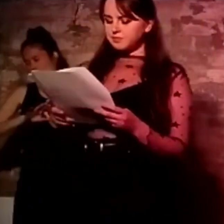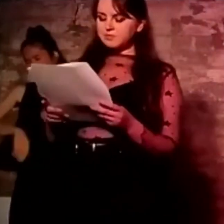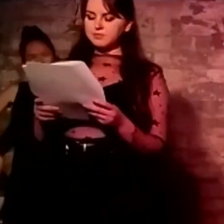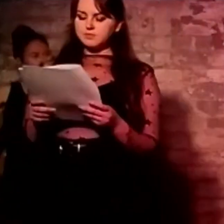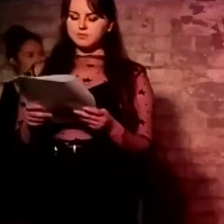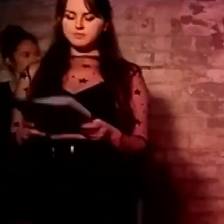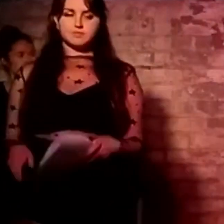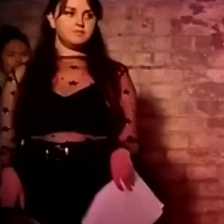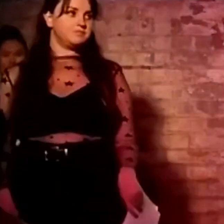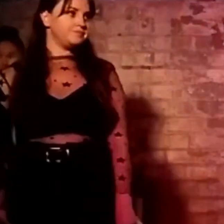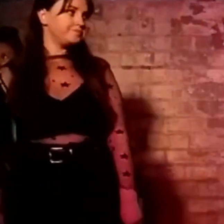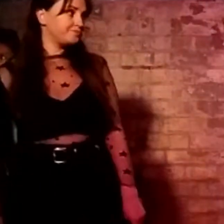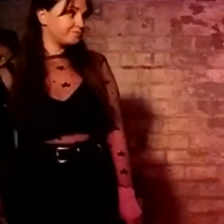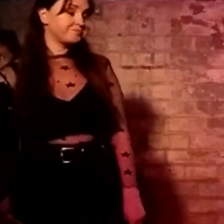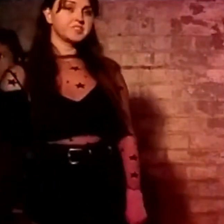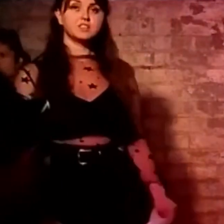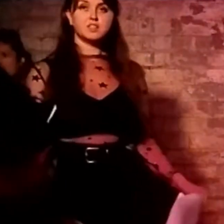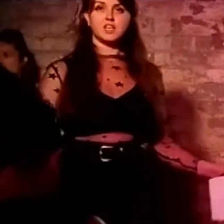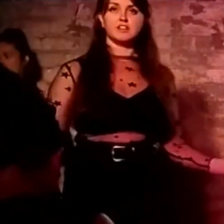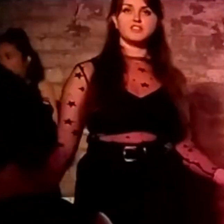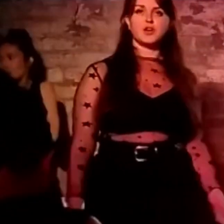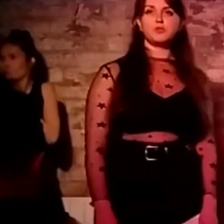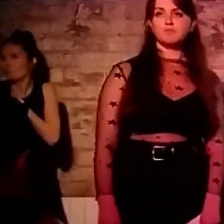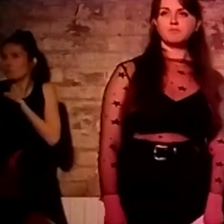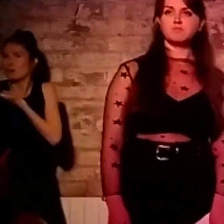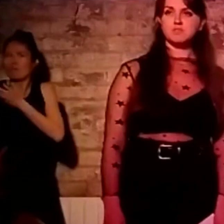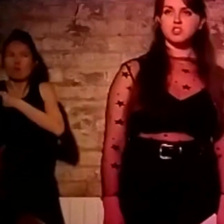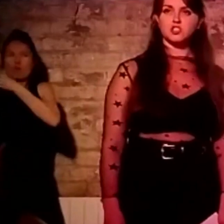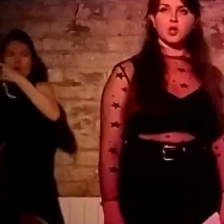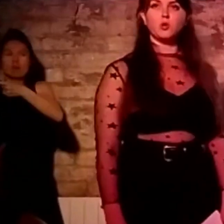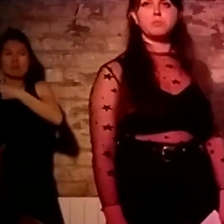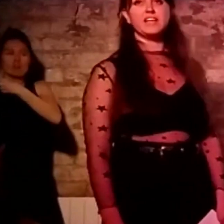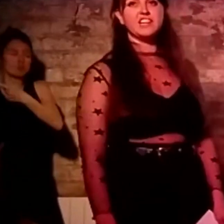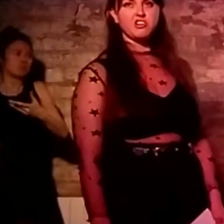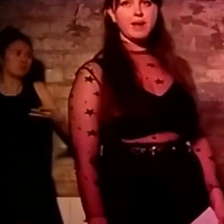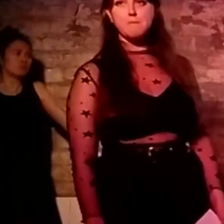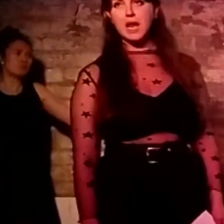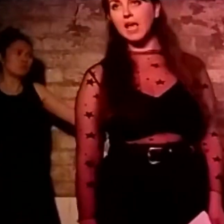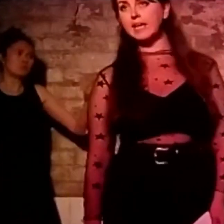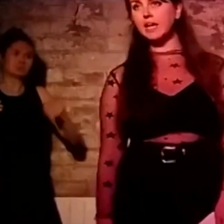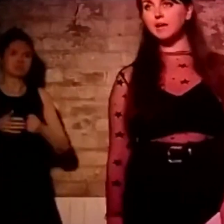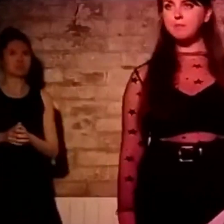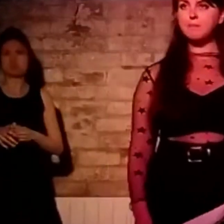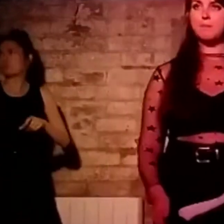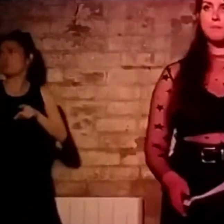You will be remembered. If so; so will be great the plague.